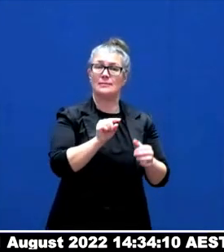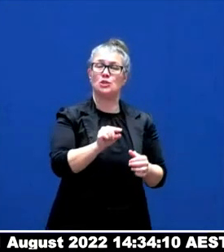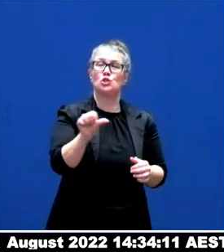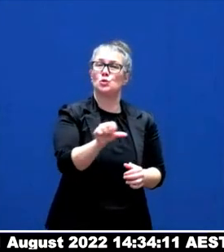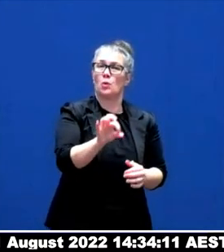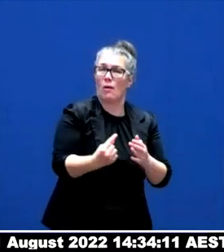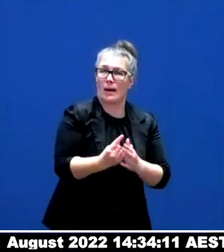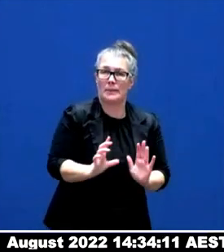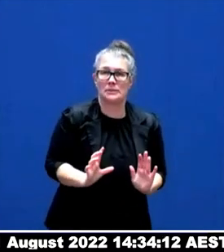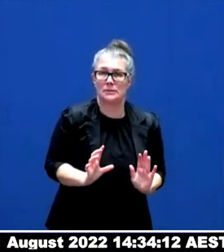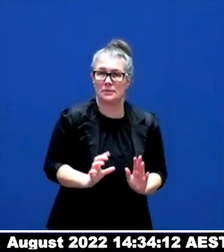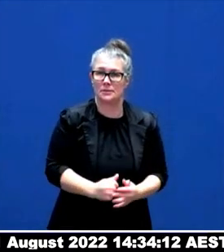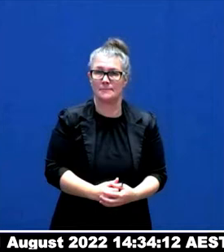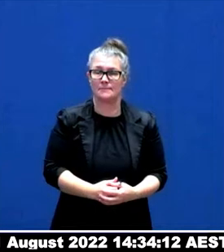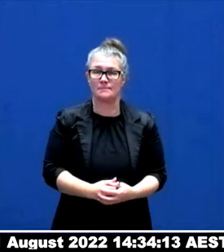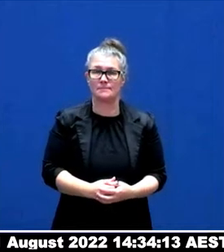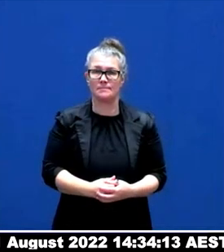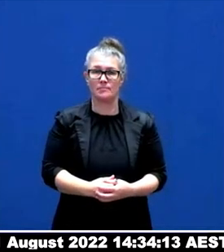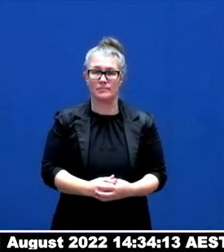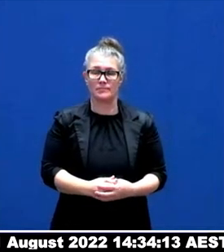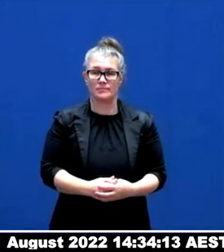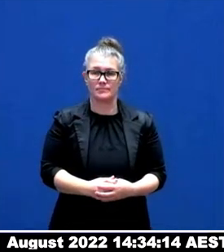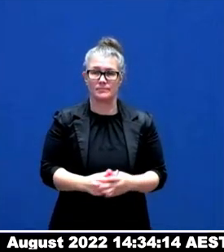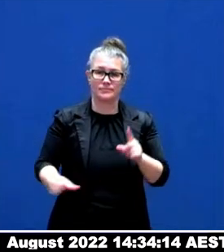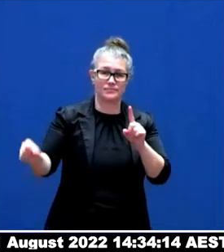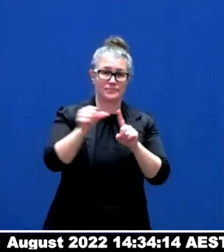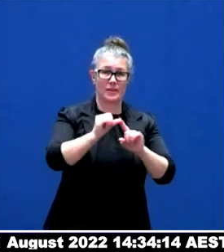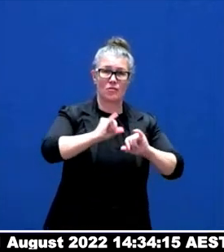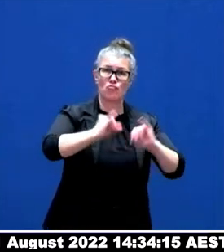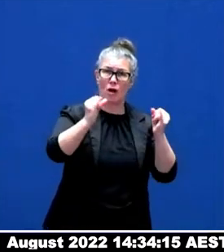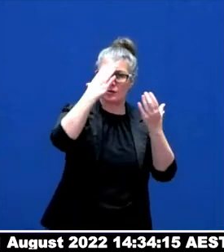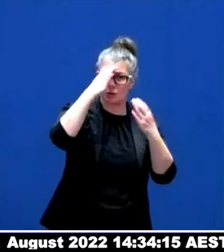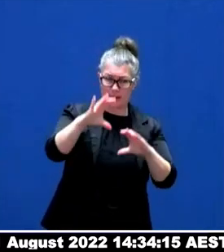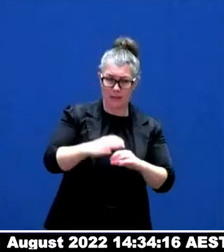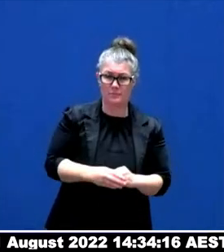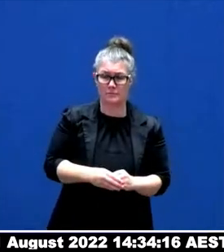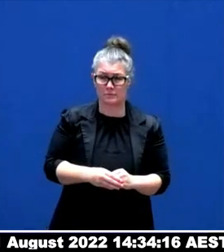Back to the crisis accommodation provided by the state, if it's not accessible